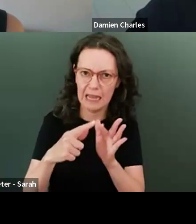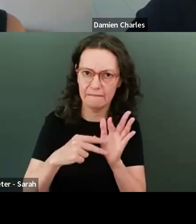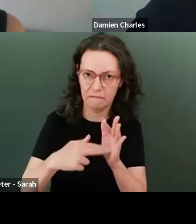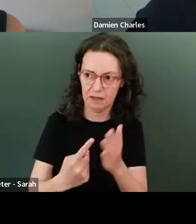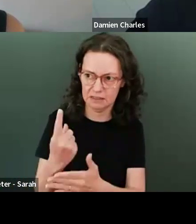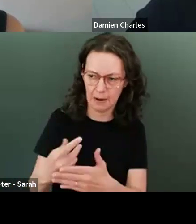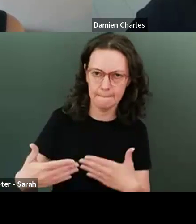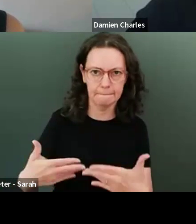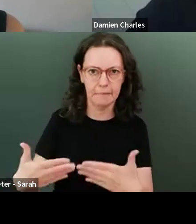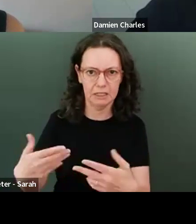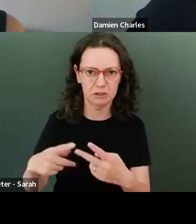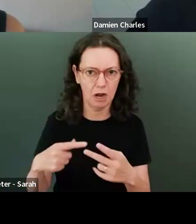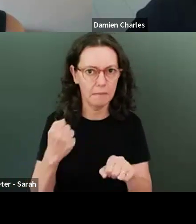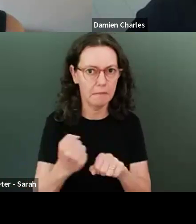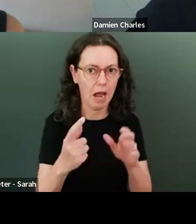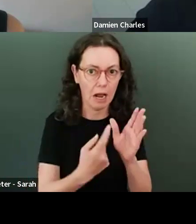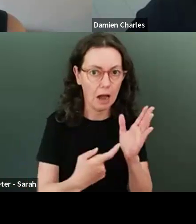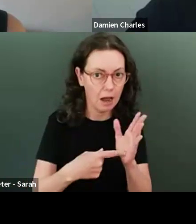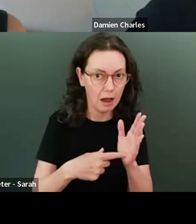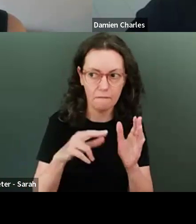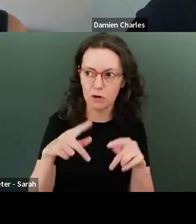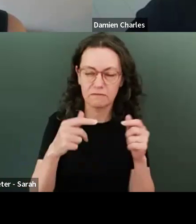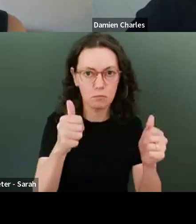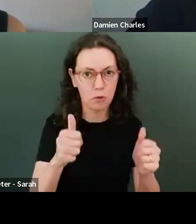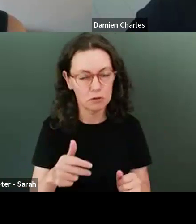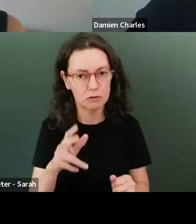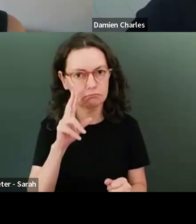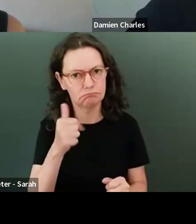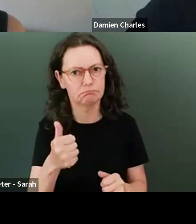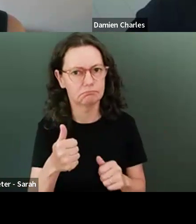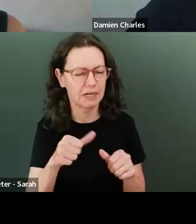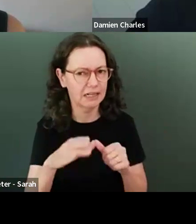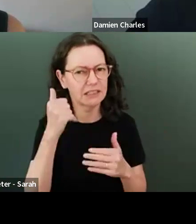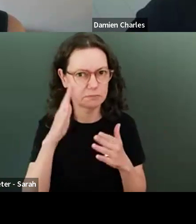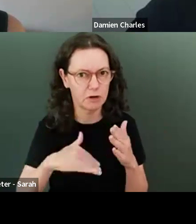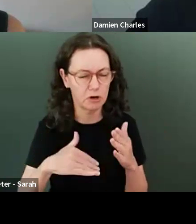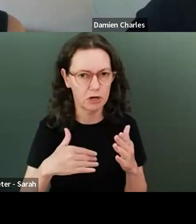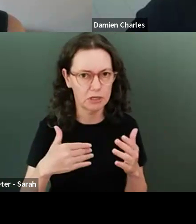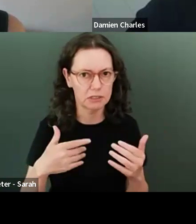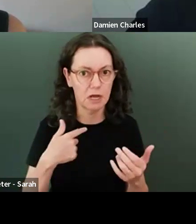artwork for posters that were going out and it was a really great thing to do,